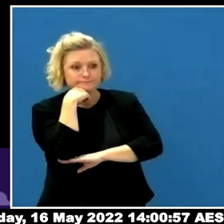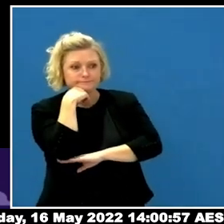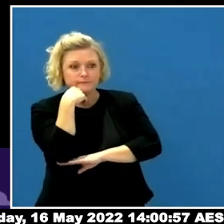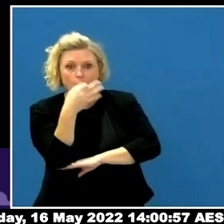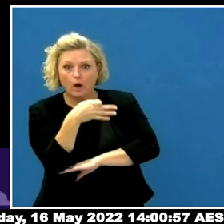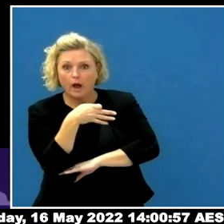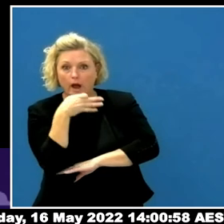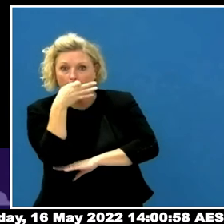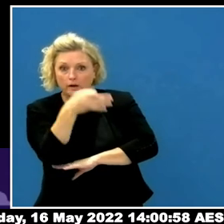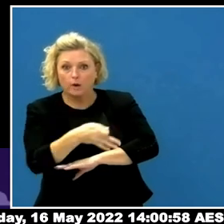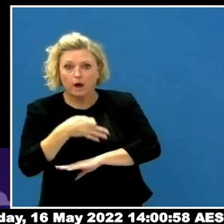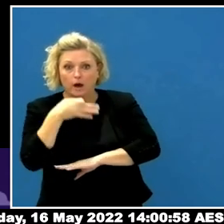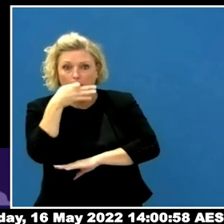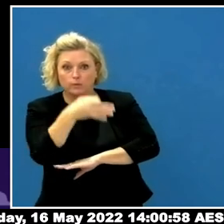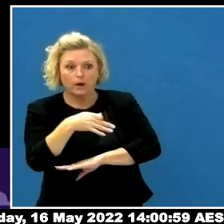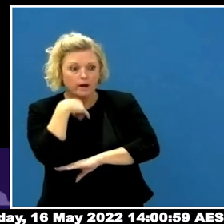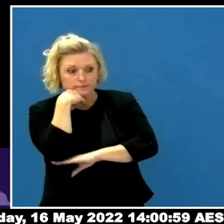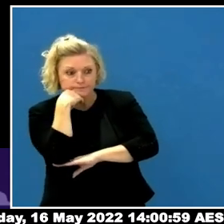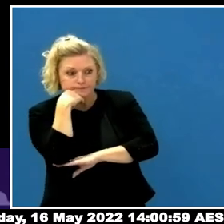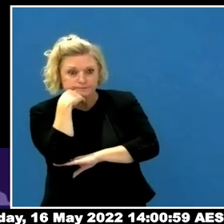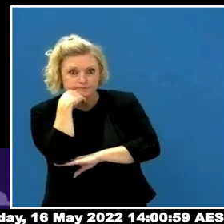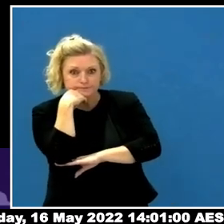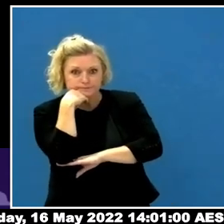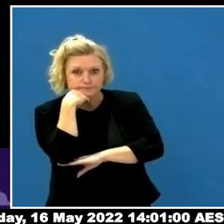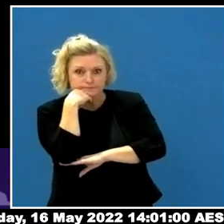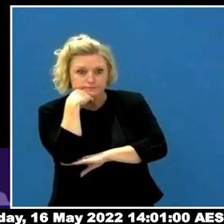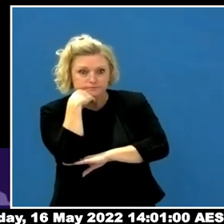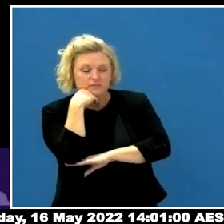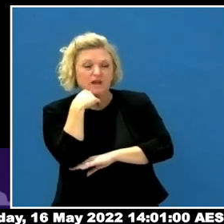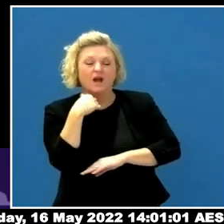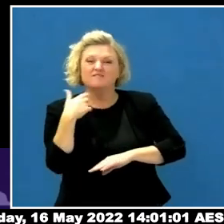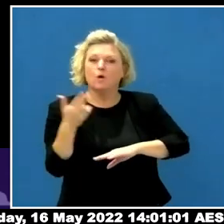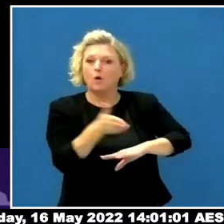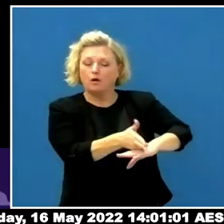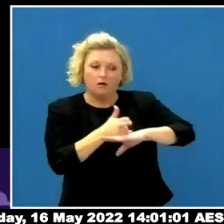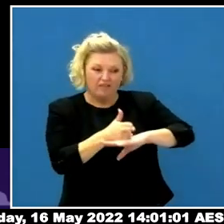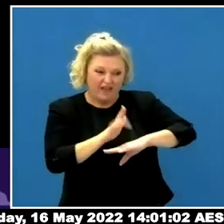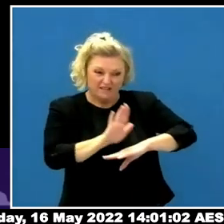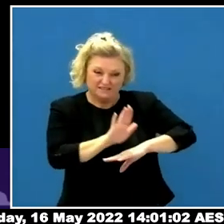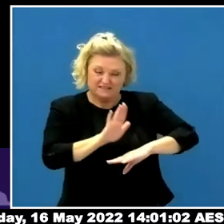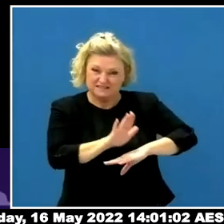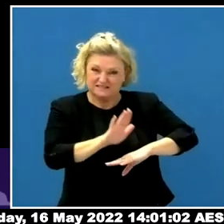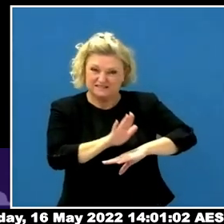and toot the horn, and it's like, I don't know who's got an inbuilt radar of time, but